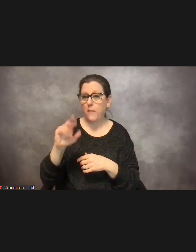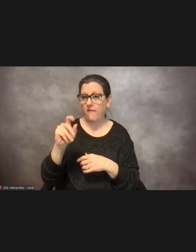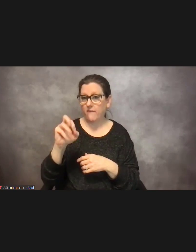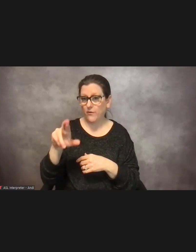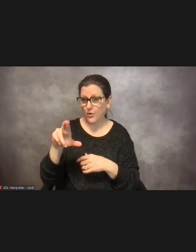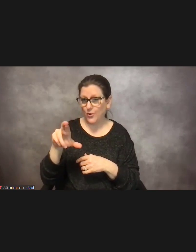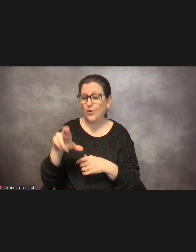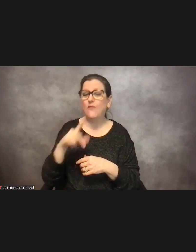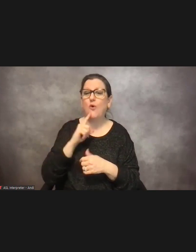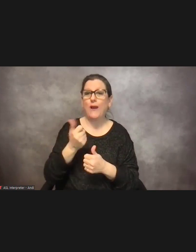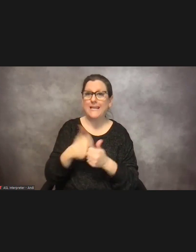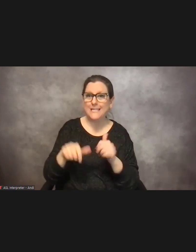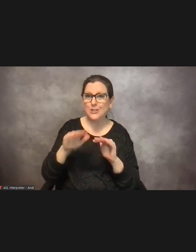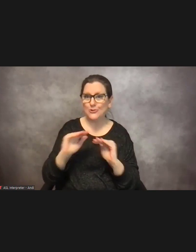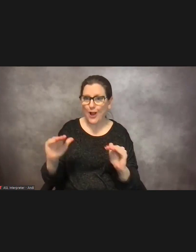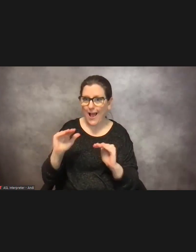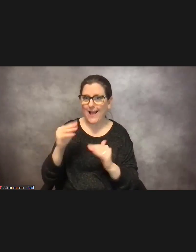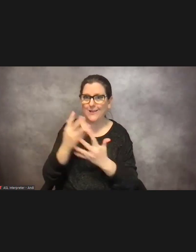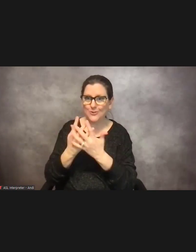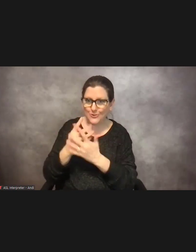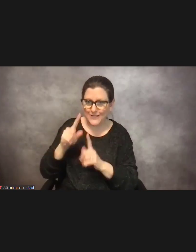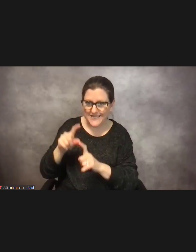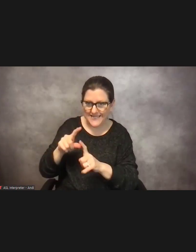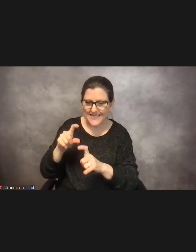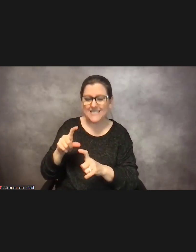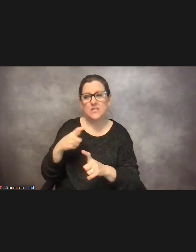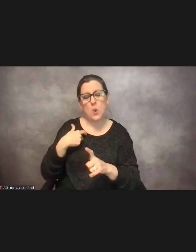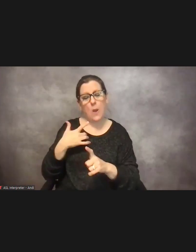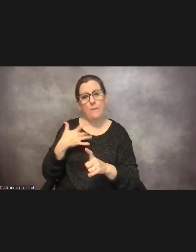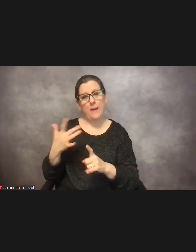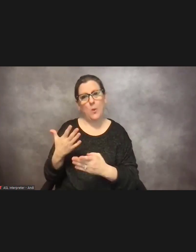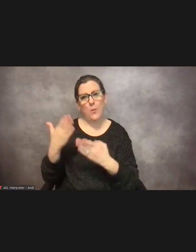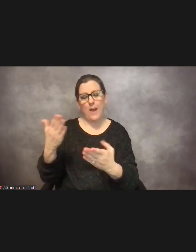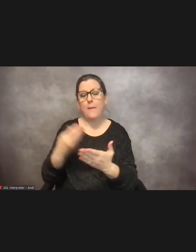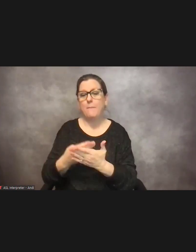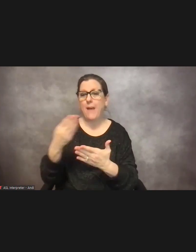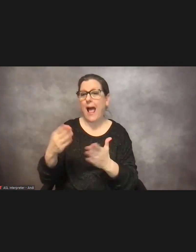So, we always recommend purchasing at least twice as many